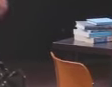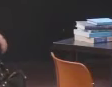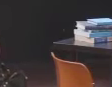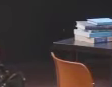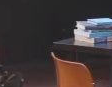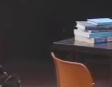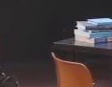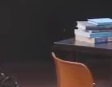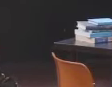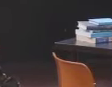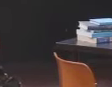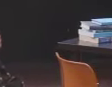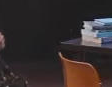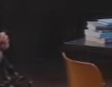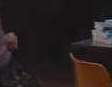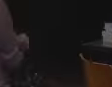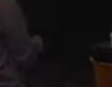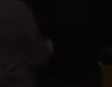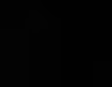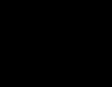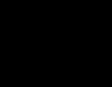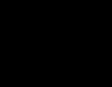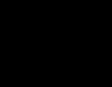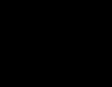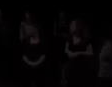10th grade social studies. [stage manager] Hold please. [AD] Matt.